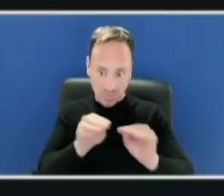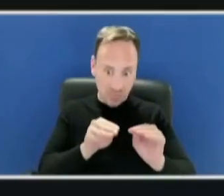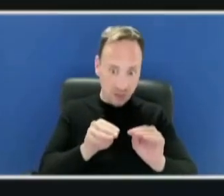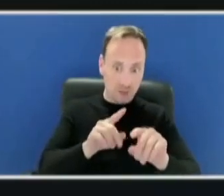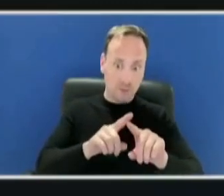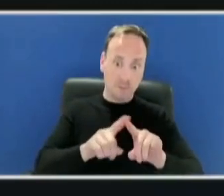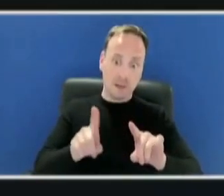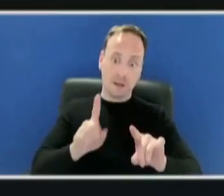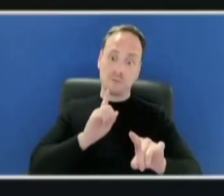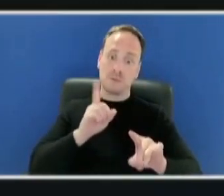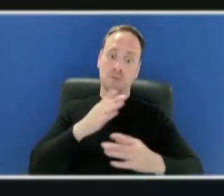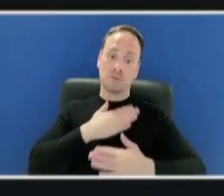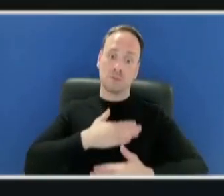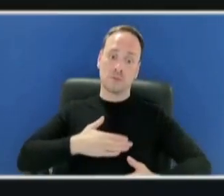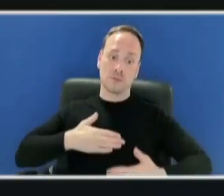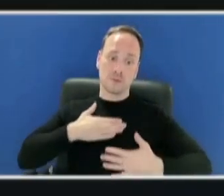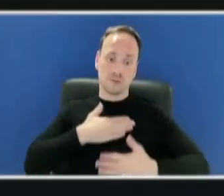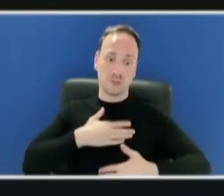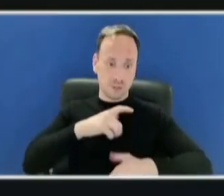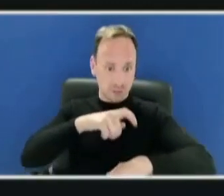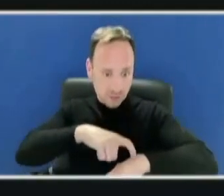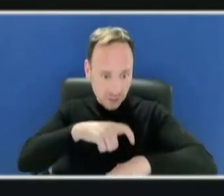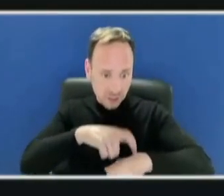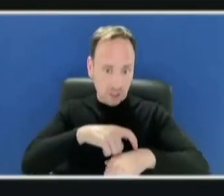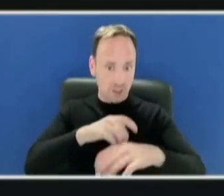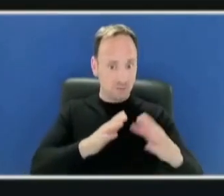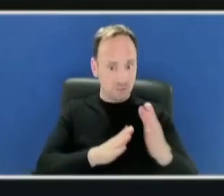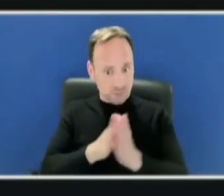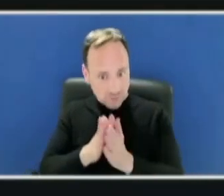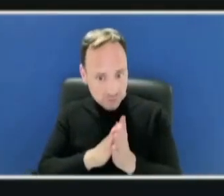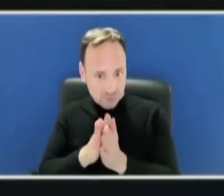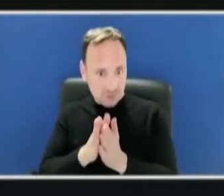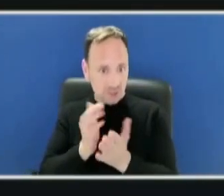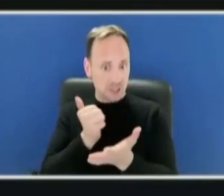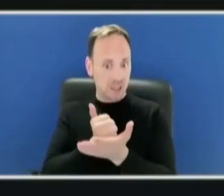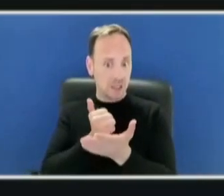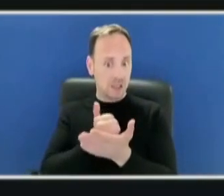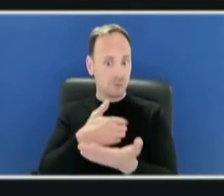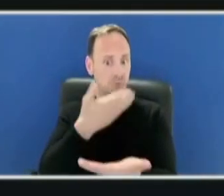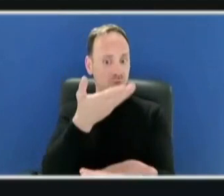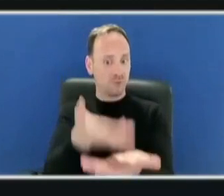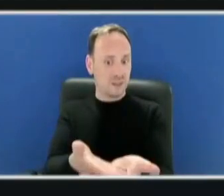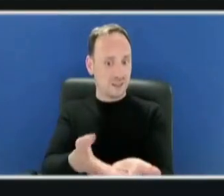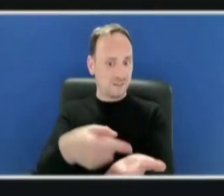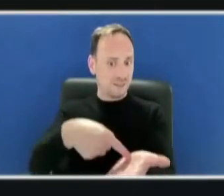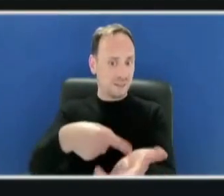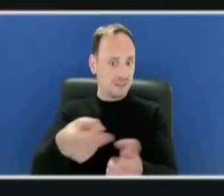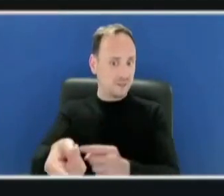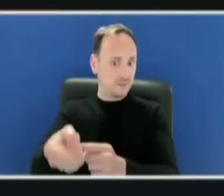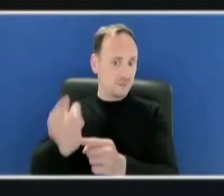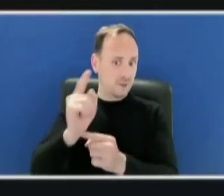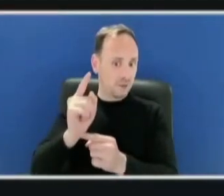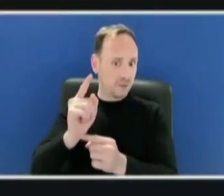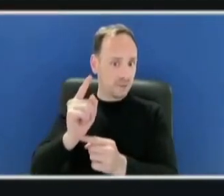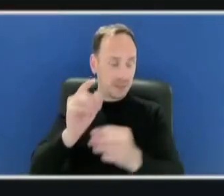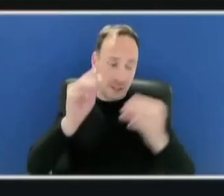to help us get to this point where we clearly understand and teacher contract is important and for them to understand